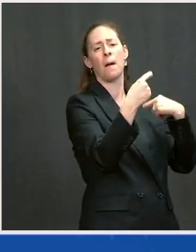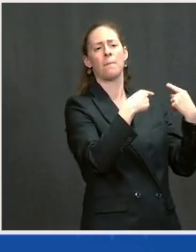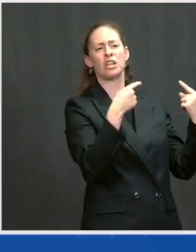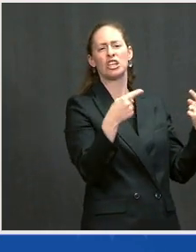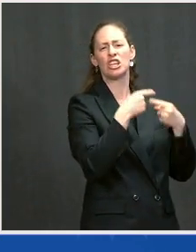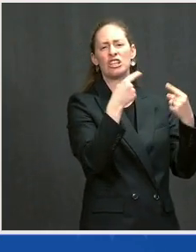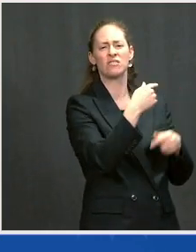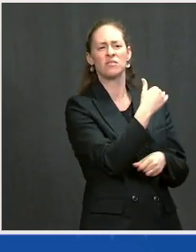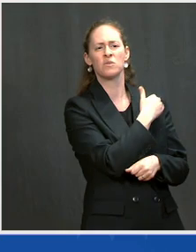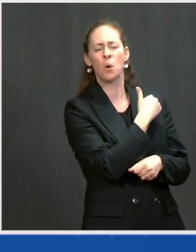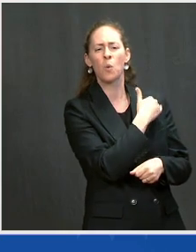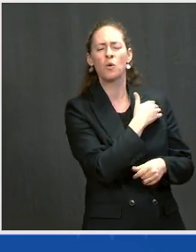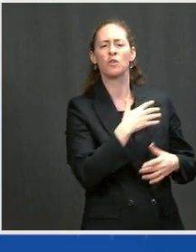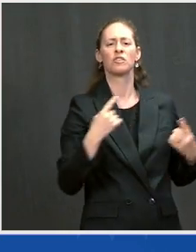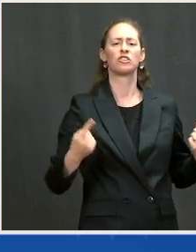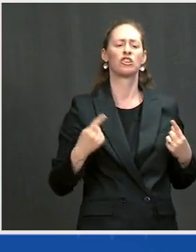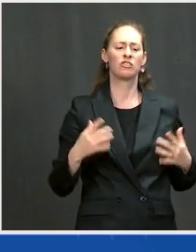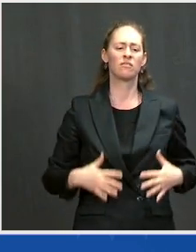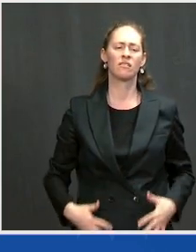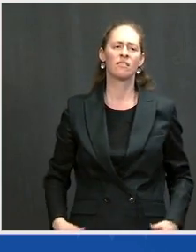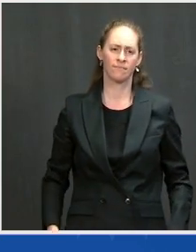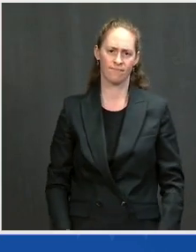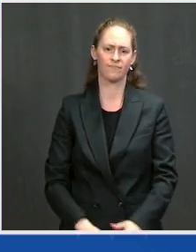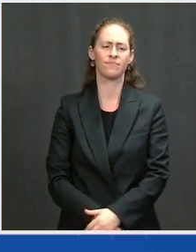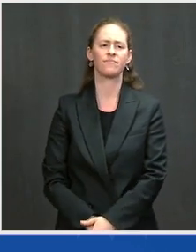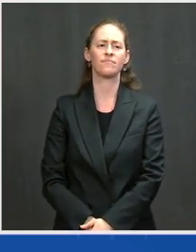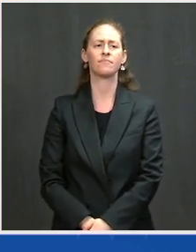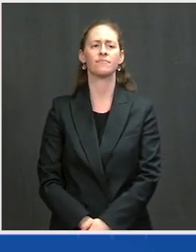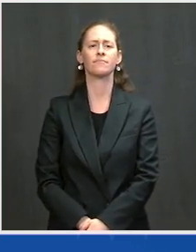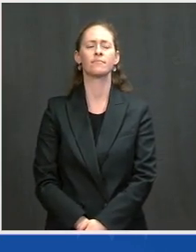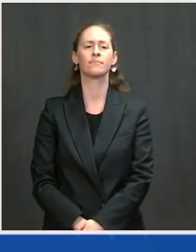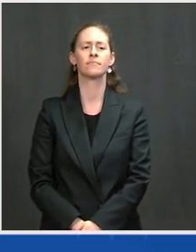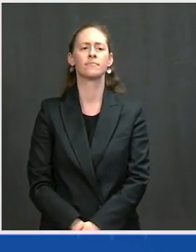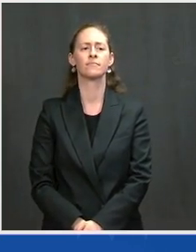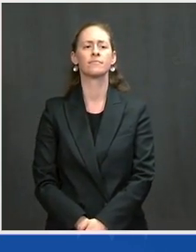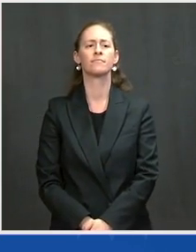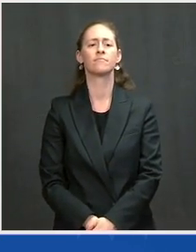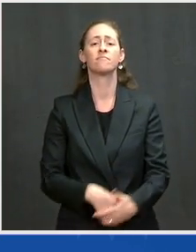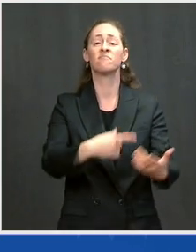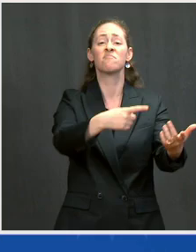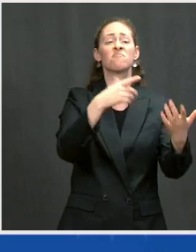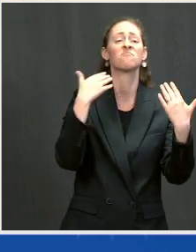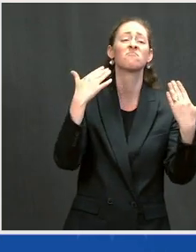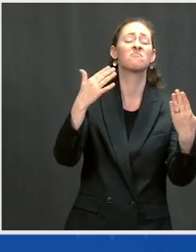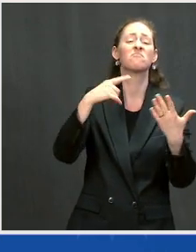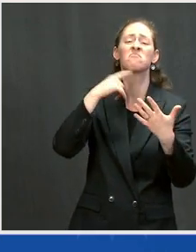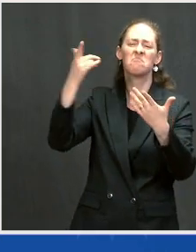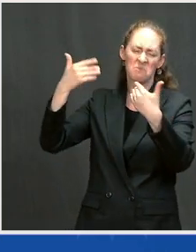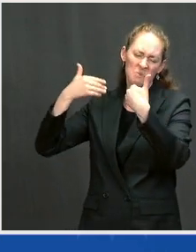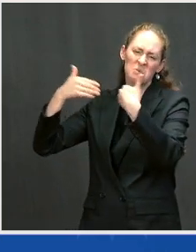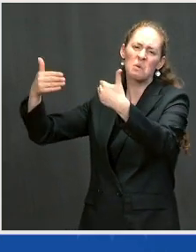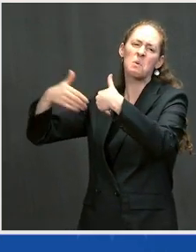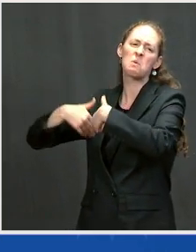First Lieutenant Puckett commanded the Rangers to leave him behind and evacuate the area. Feeling a sense of duty to aid him,